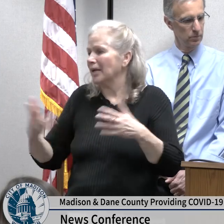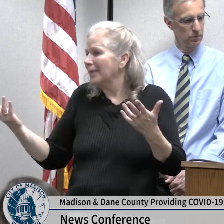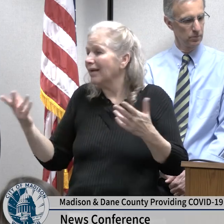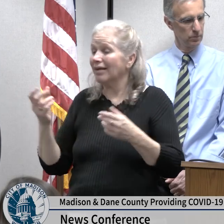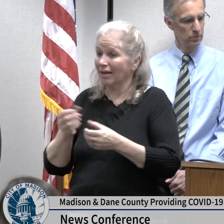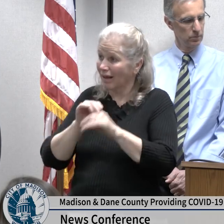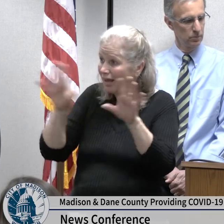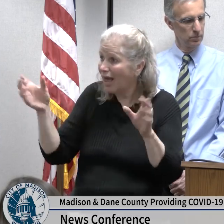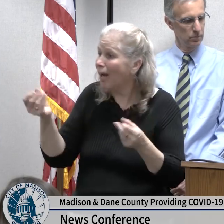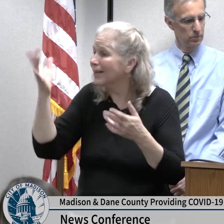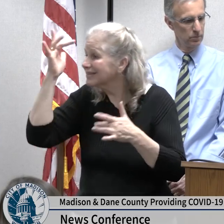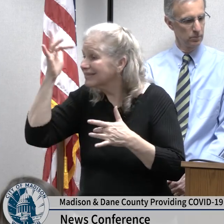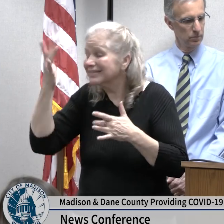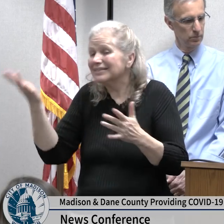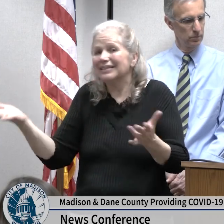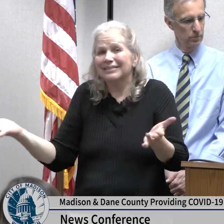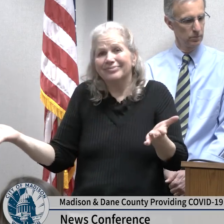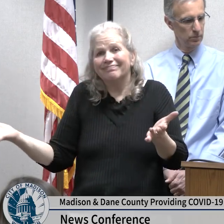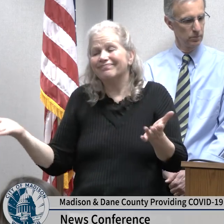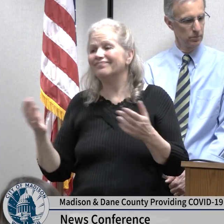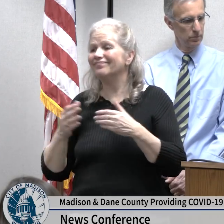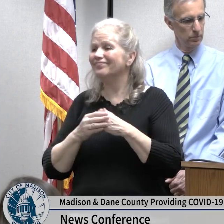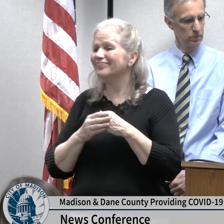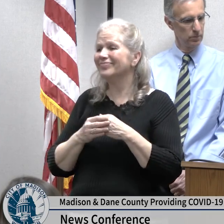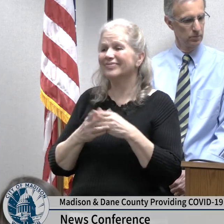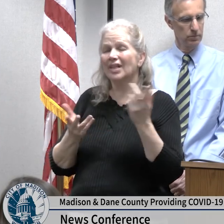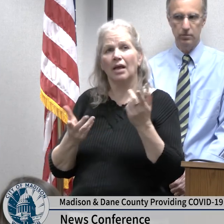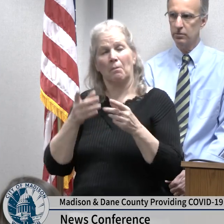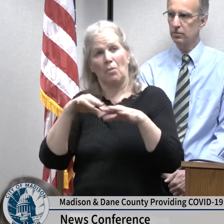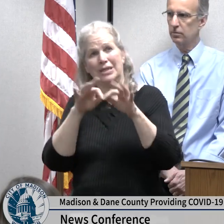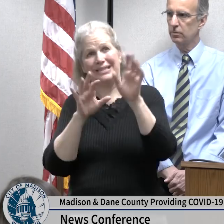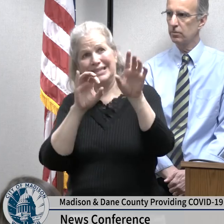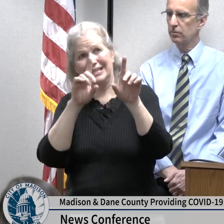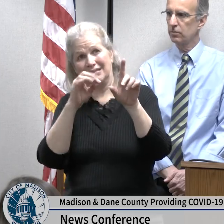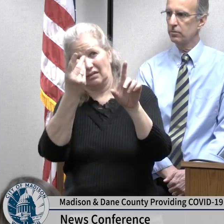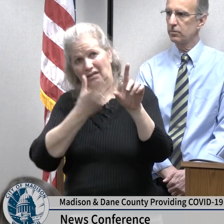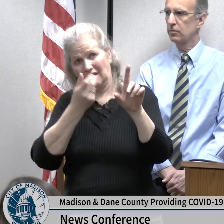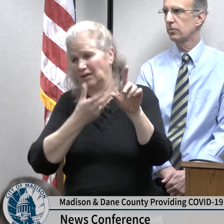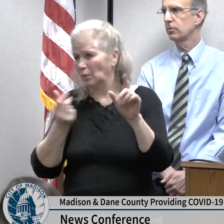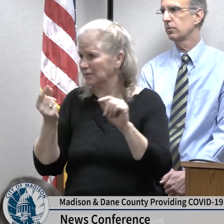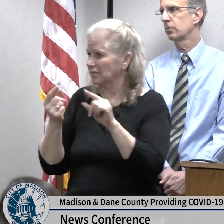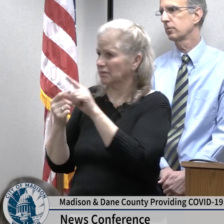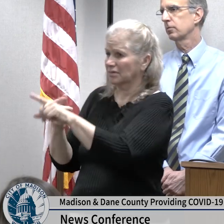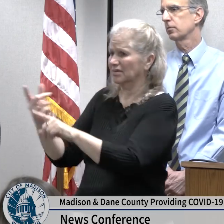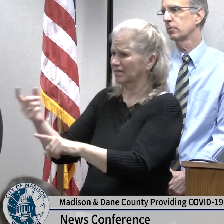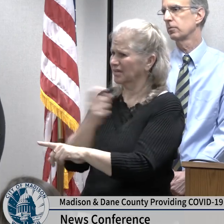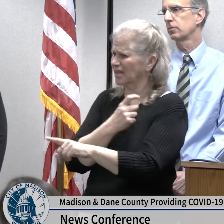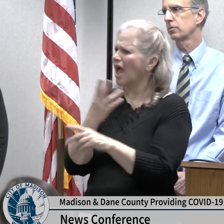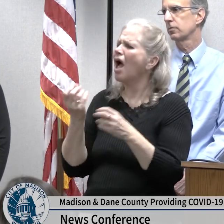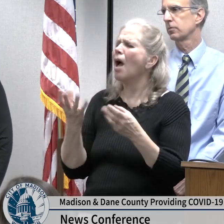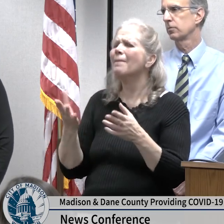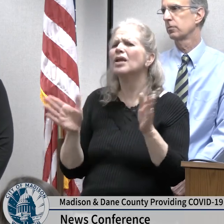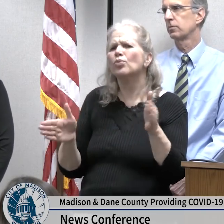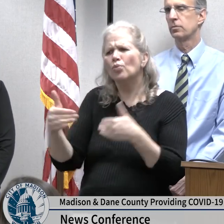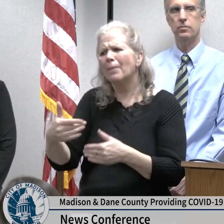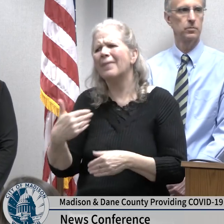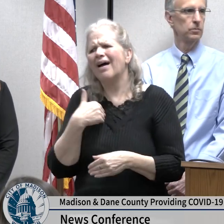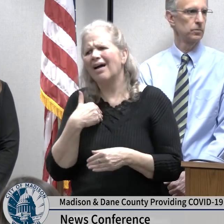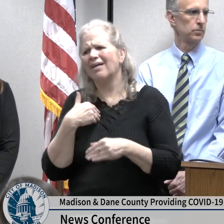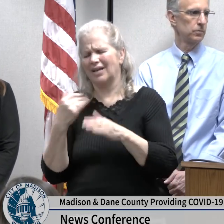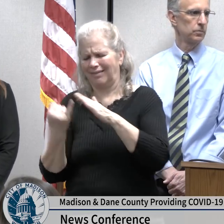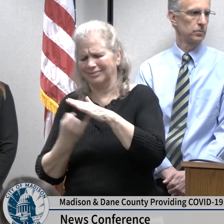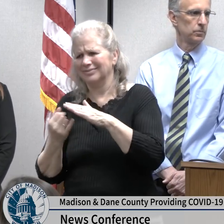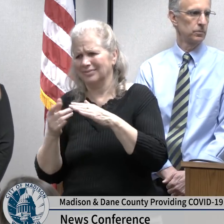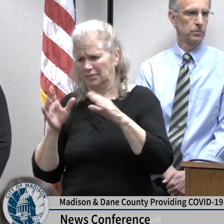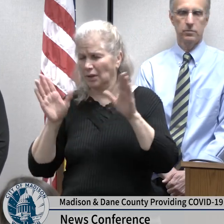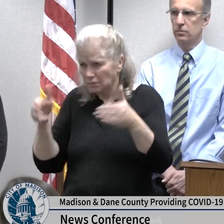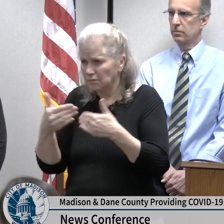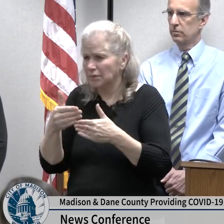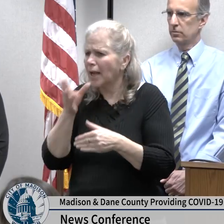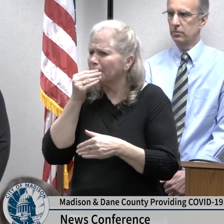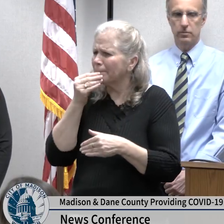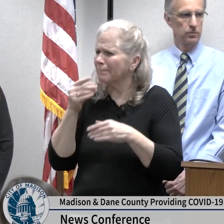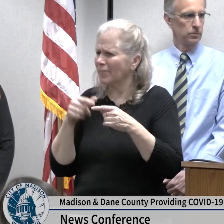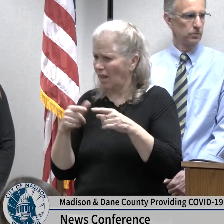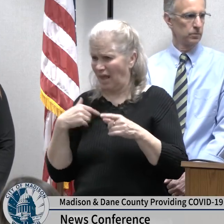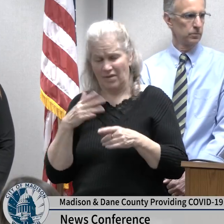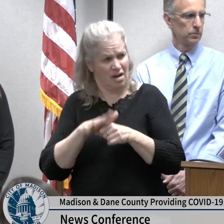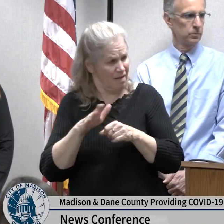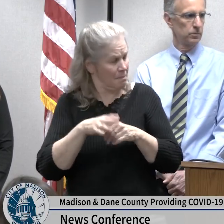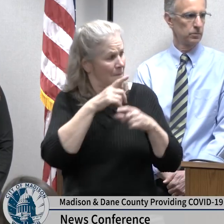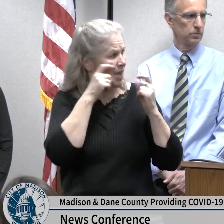evolving our guidance as new literature becomes available I think we feel at the